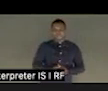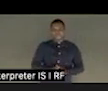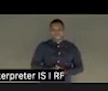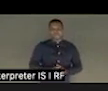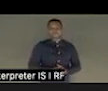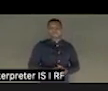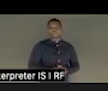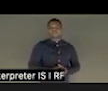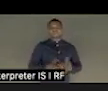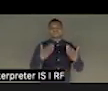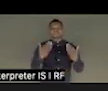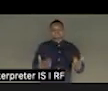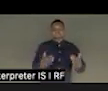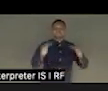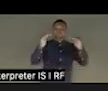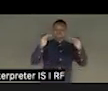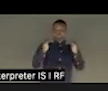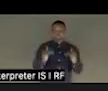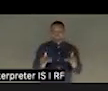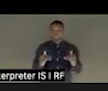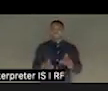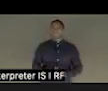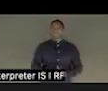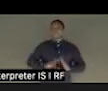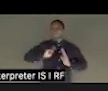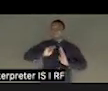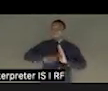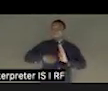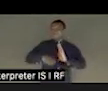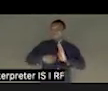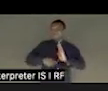which is a finished one project that we carried out in 2022.